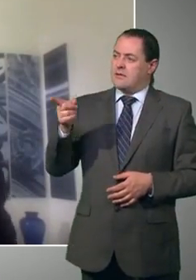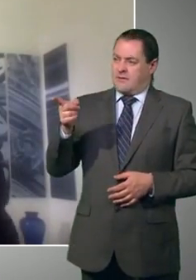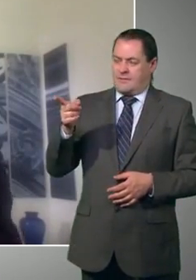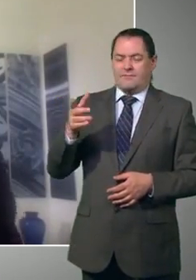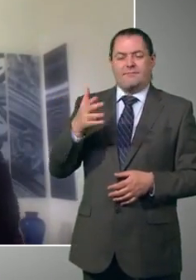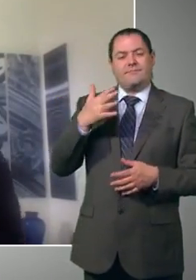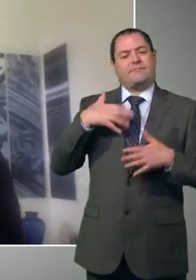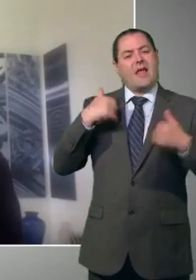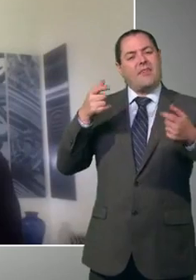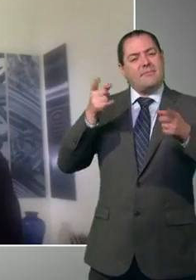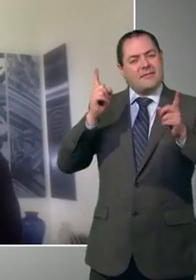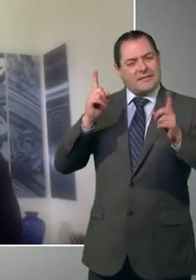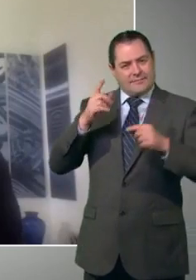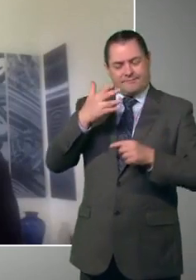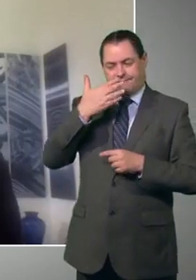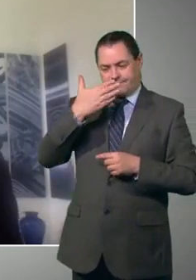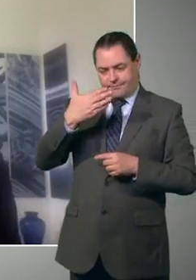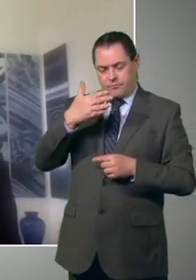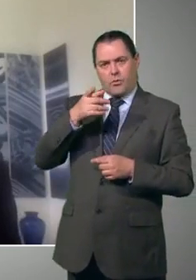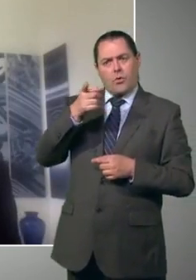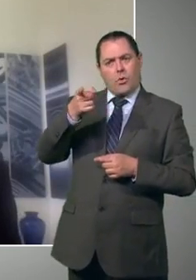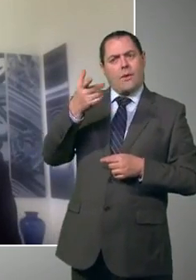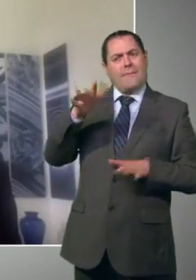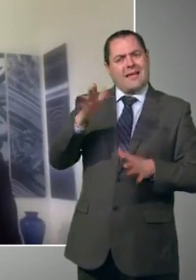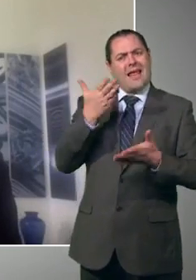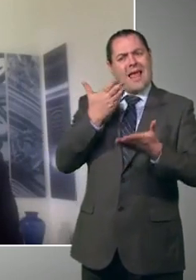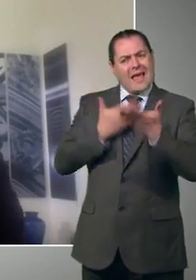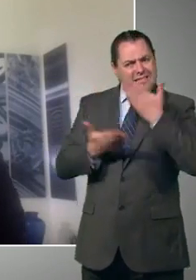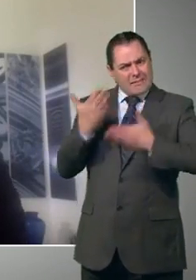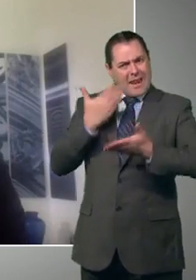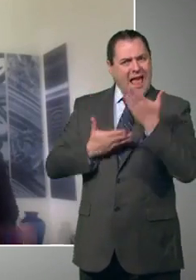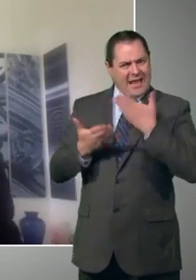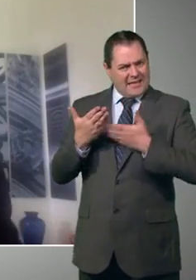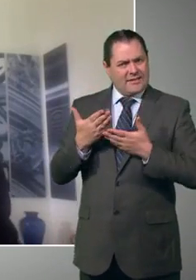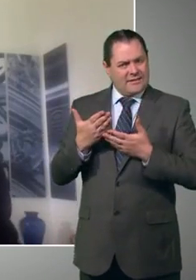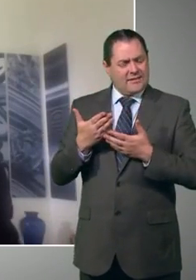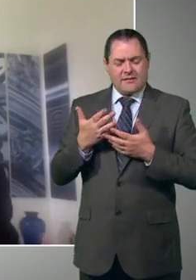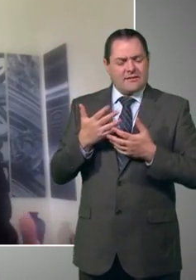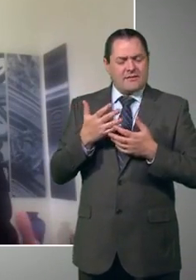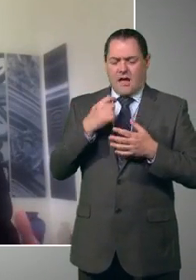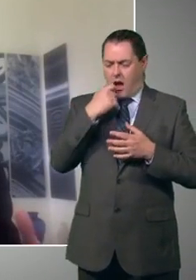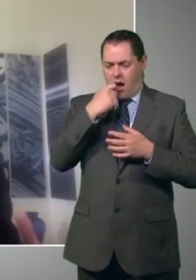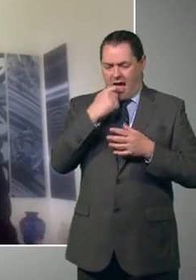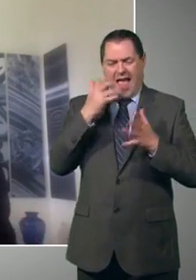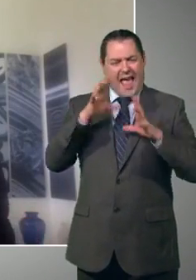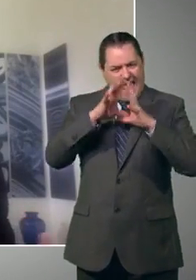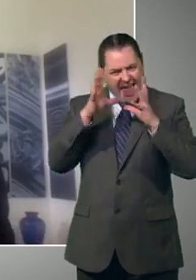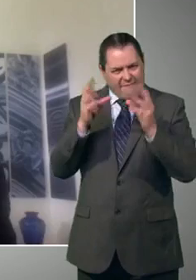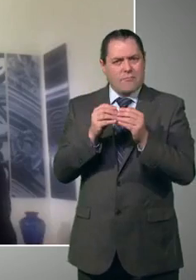state, you've explained why you didn't test everyone going from